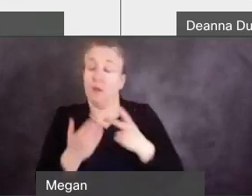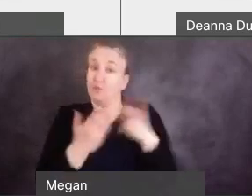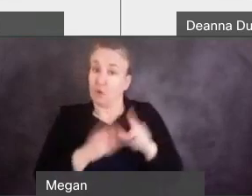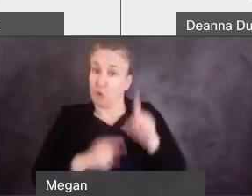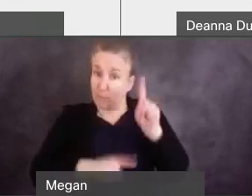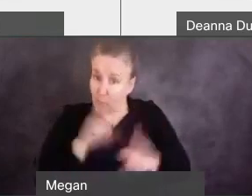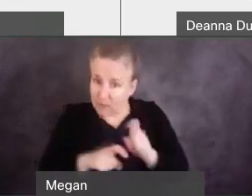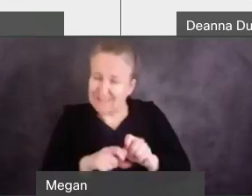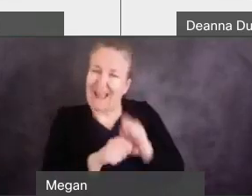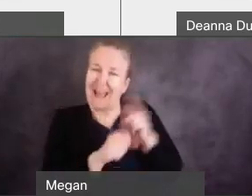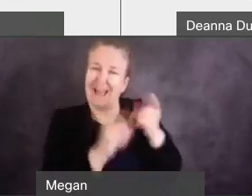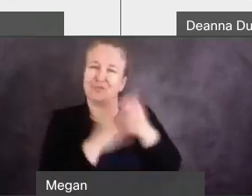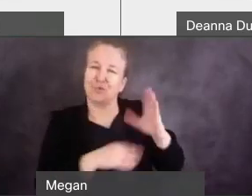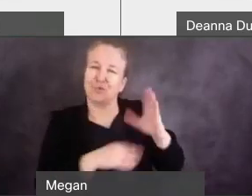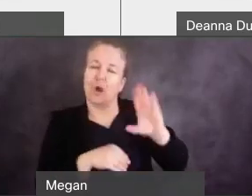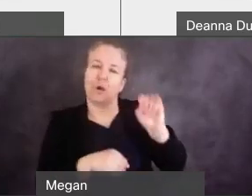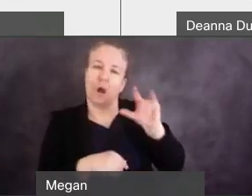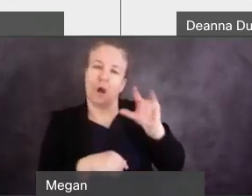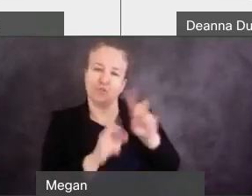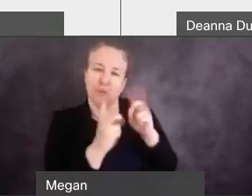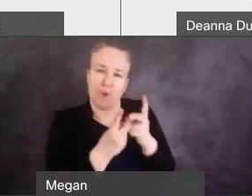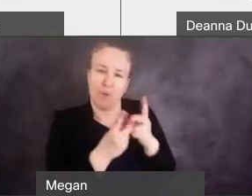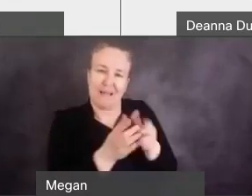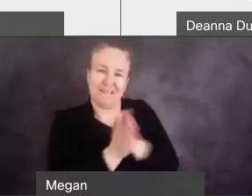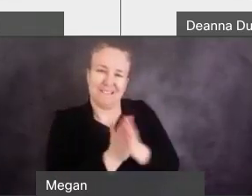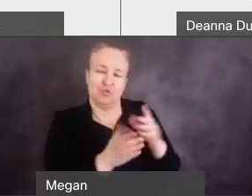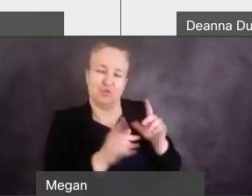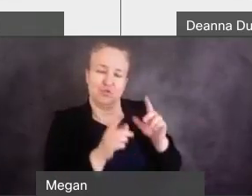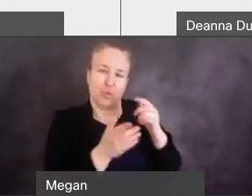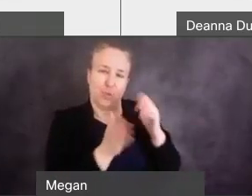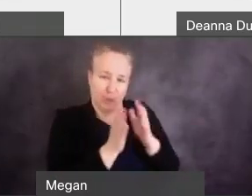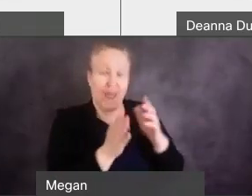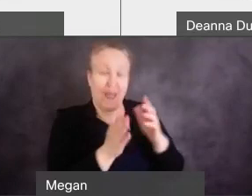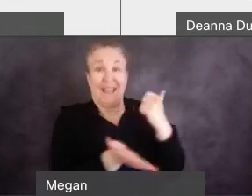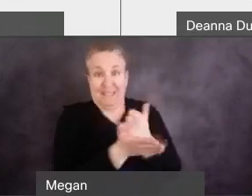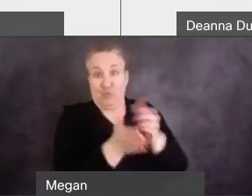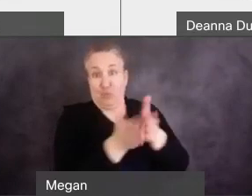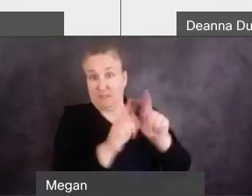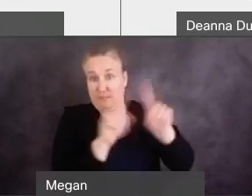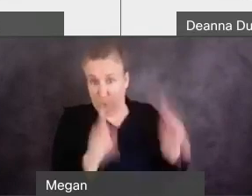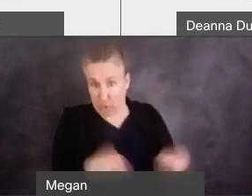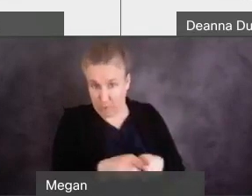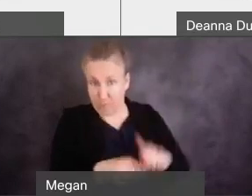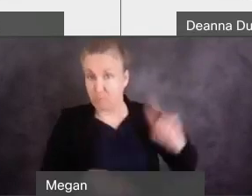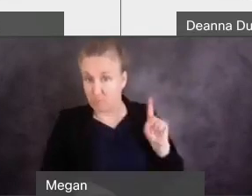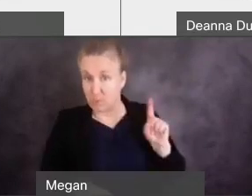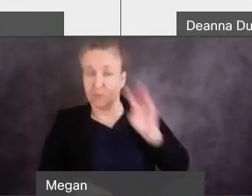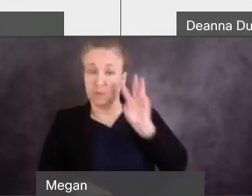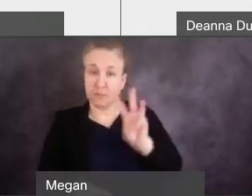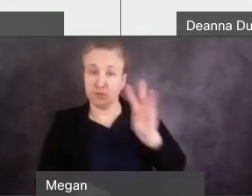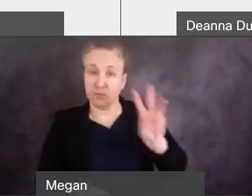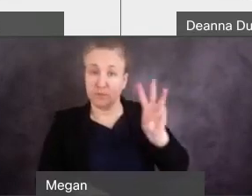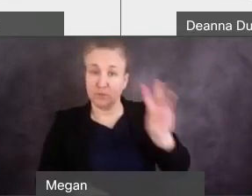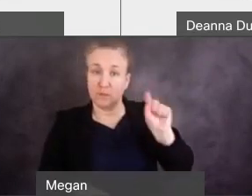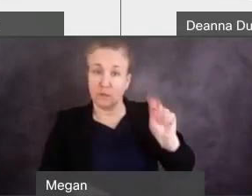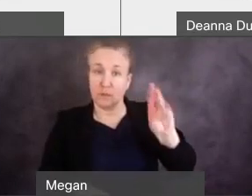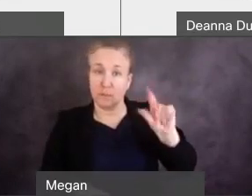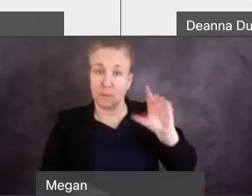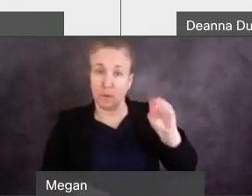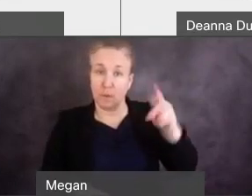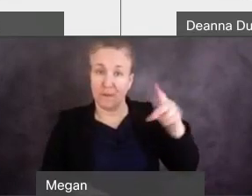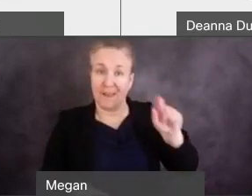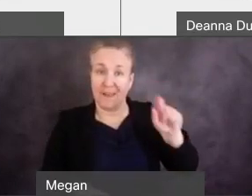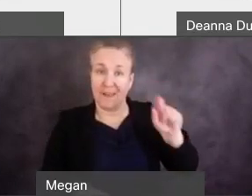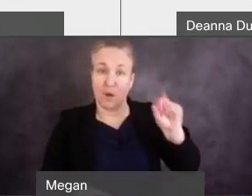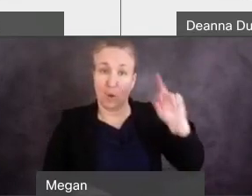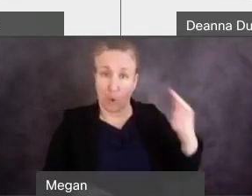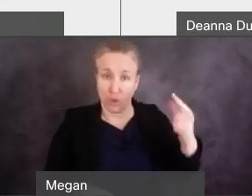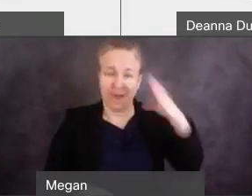Commerce Department's assistance request form on their website at www.montcopa.org/commerce